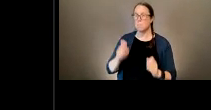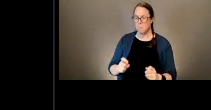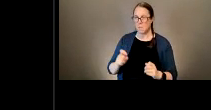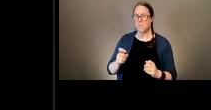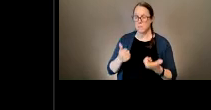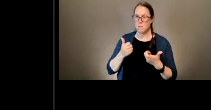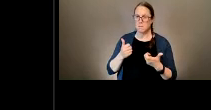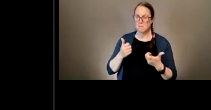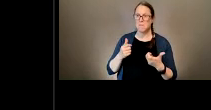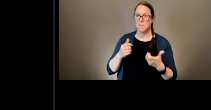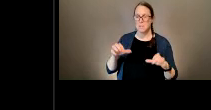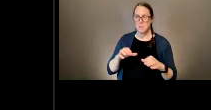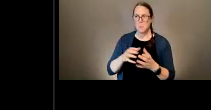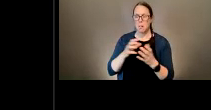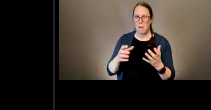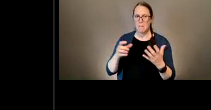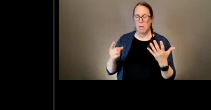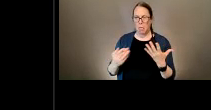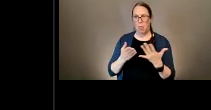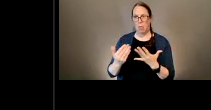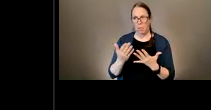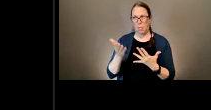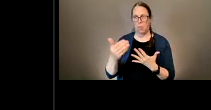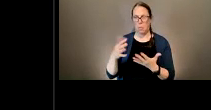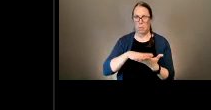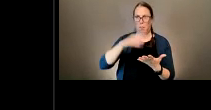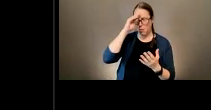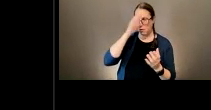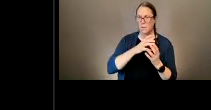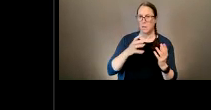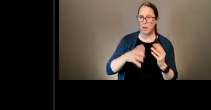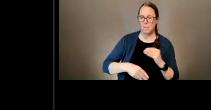and learn a lot of extra keyboard commands and shortcuts.